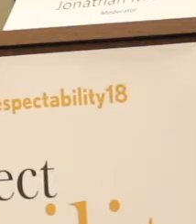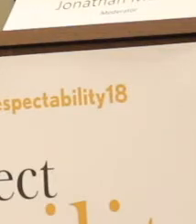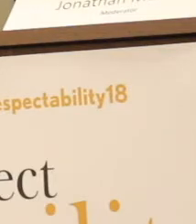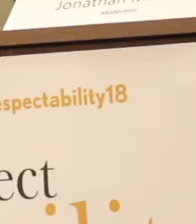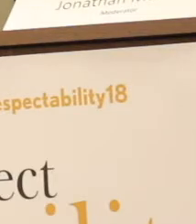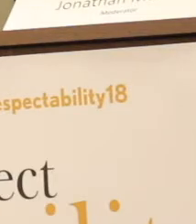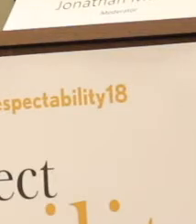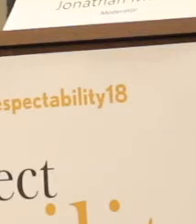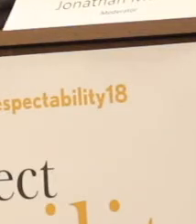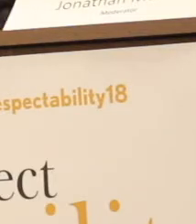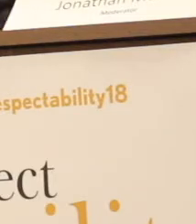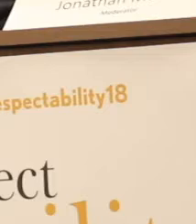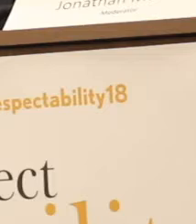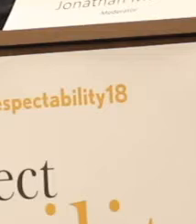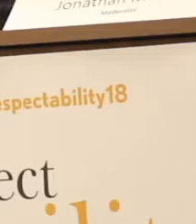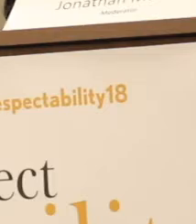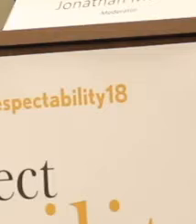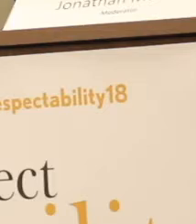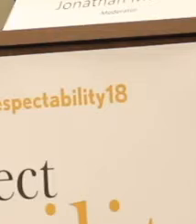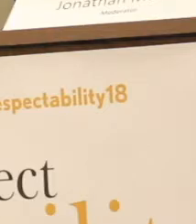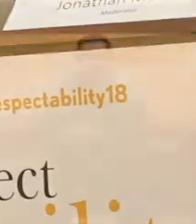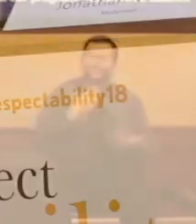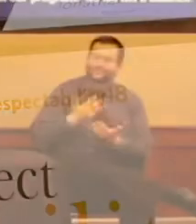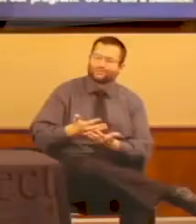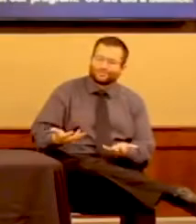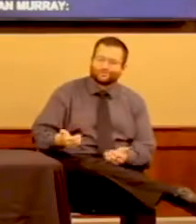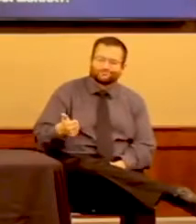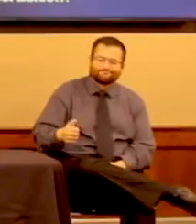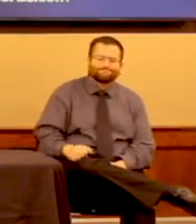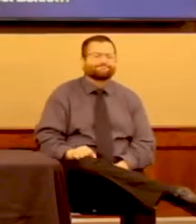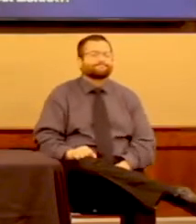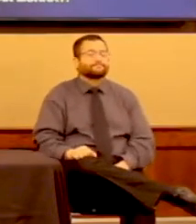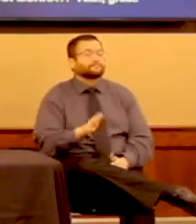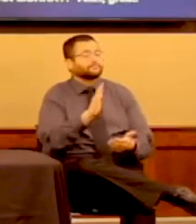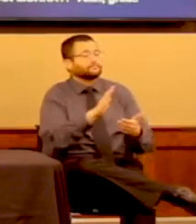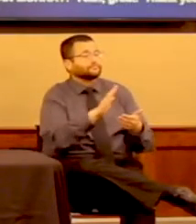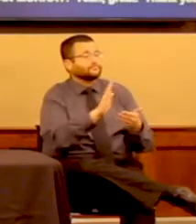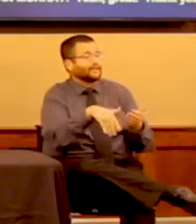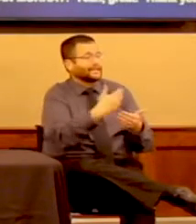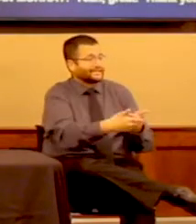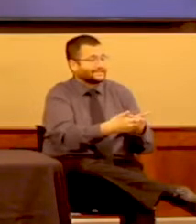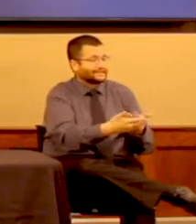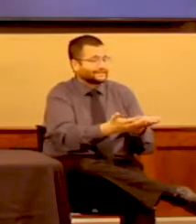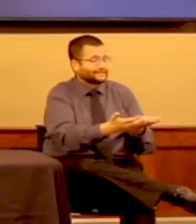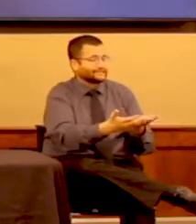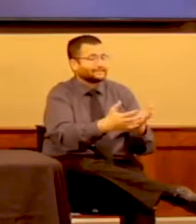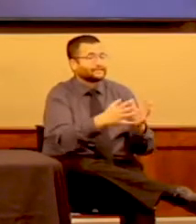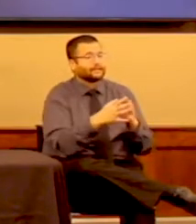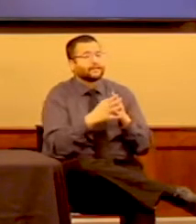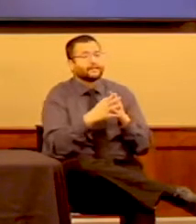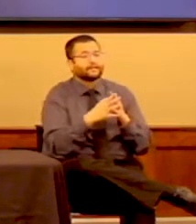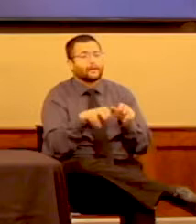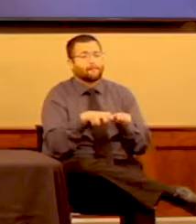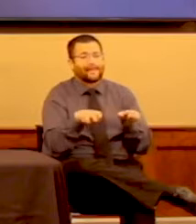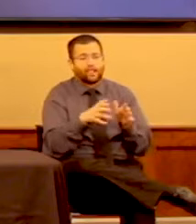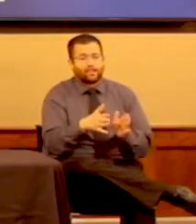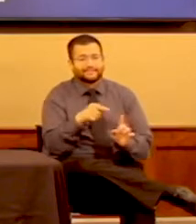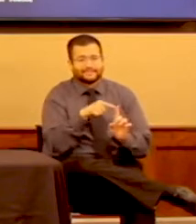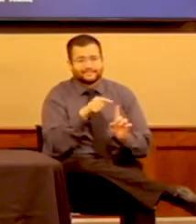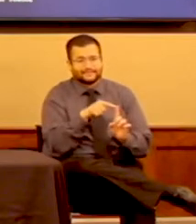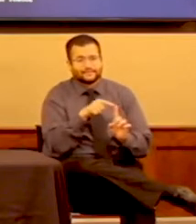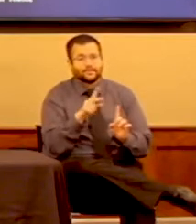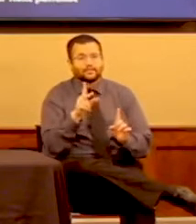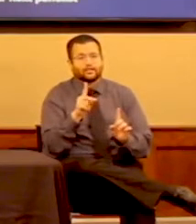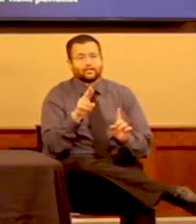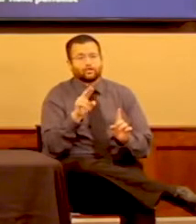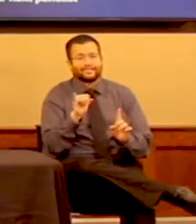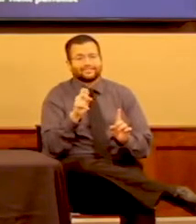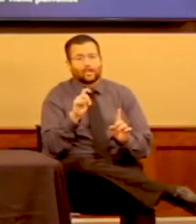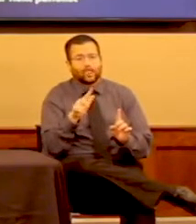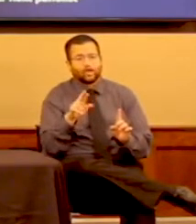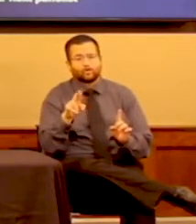balance yeah great thank you so much our